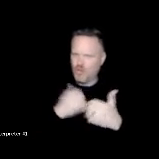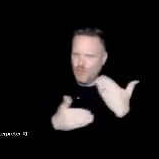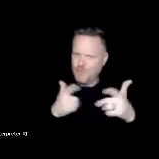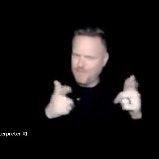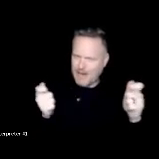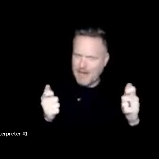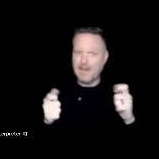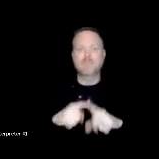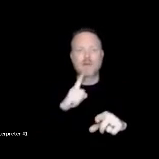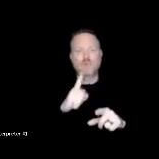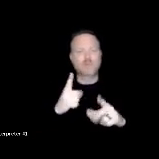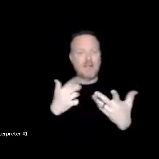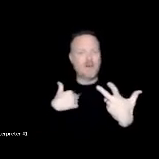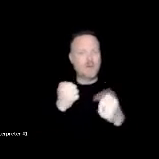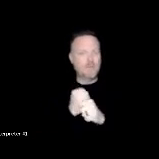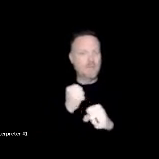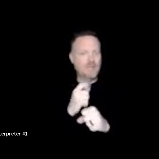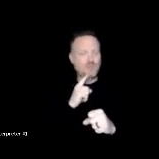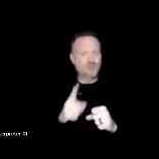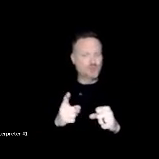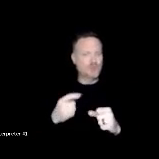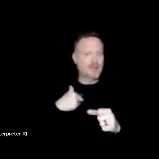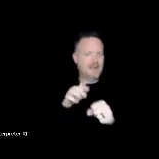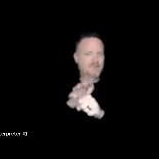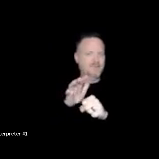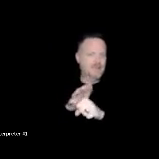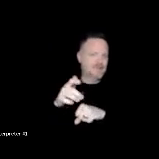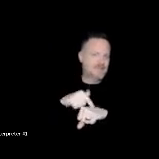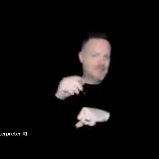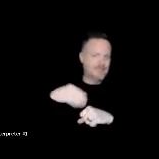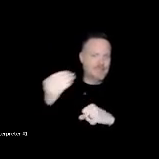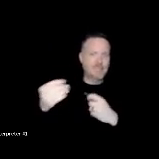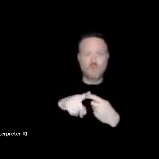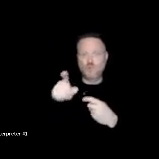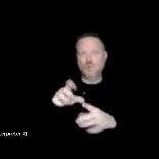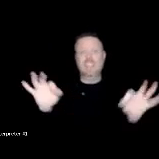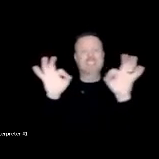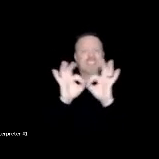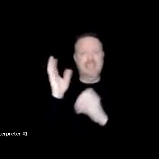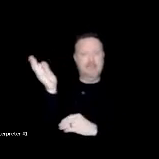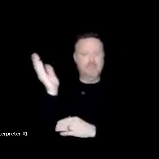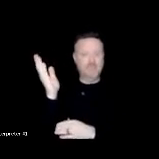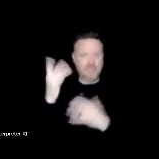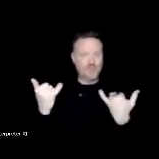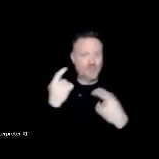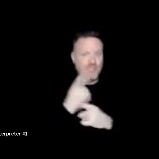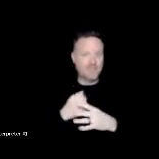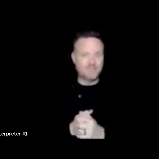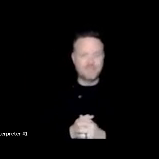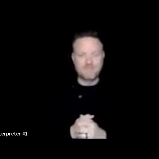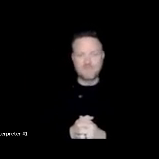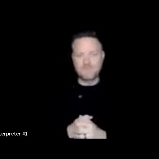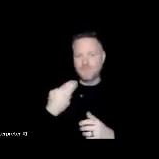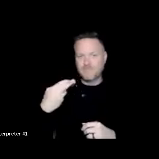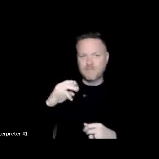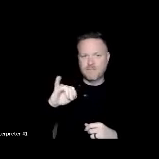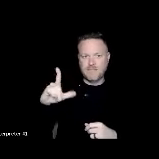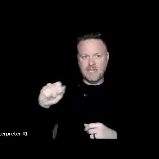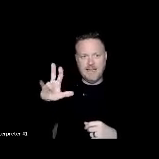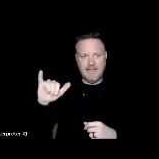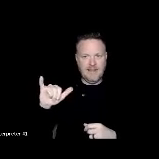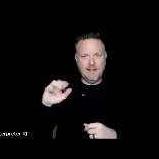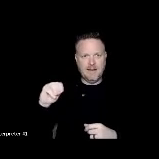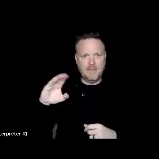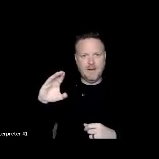to make sure that I gave time to the key presenter for today. That is Hillary McClain, who has become